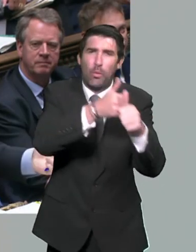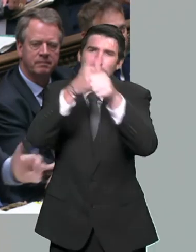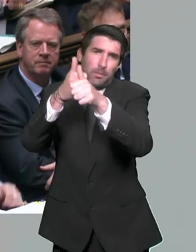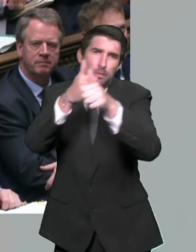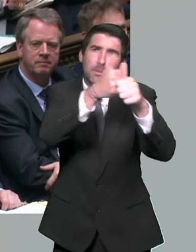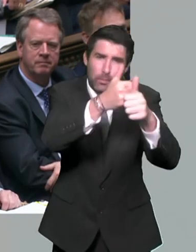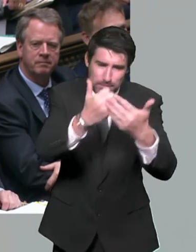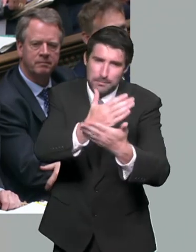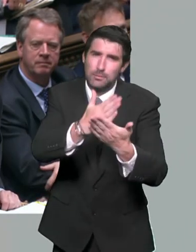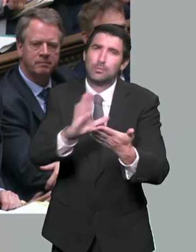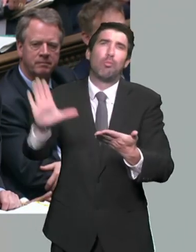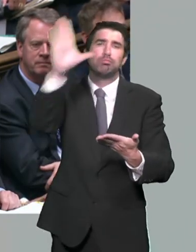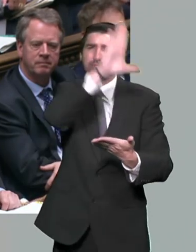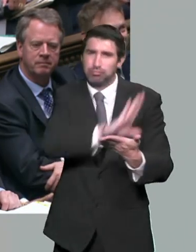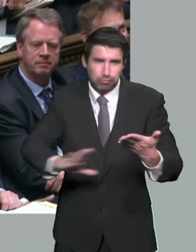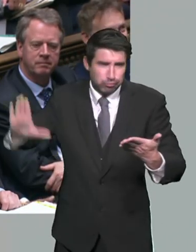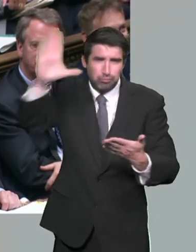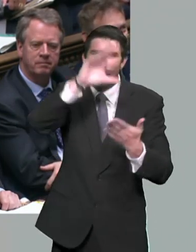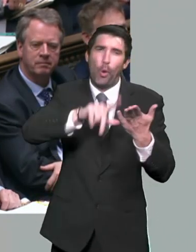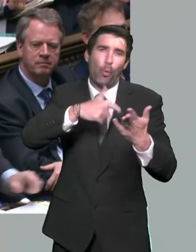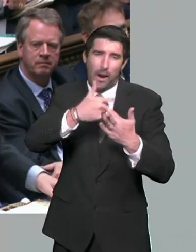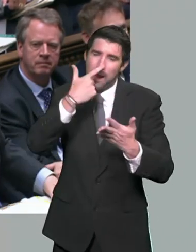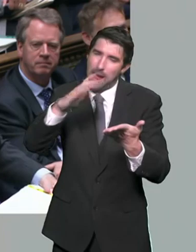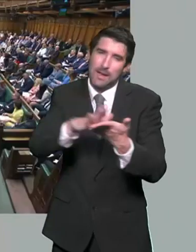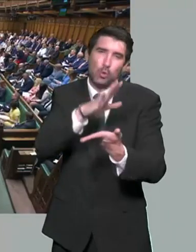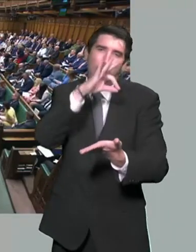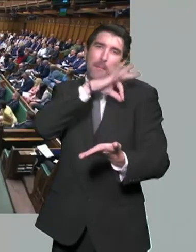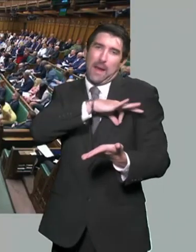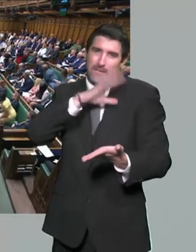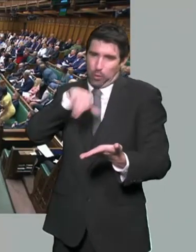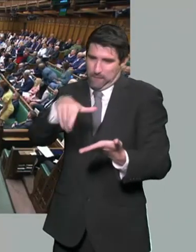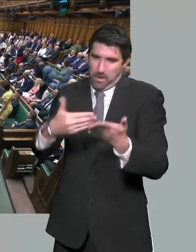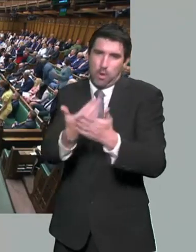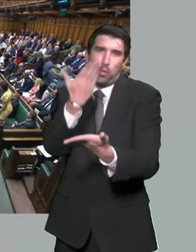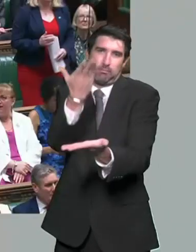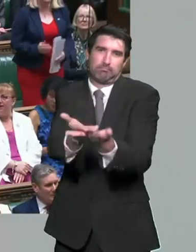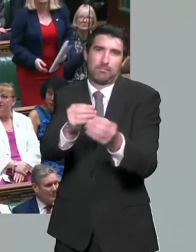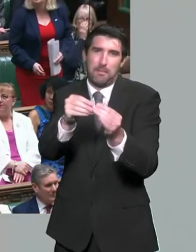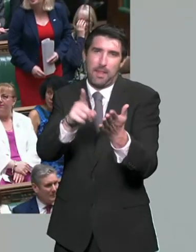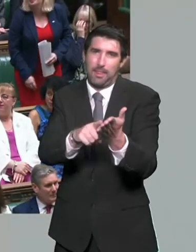so that the whole of the UK can enjoy the benefits. Sarah Champion (Rotherham) (Lab) Q14.